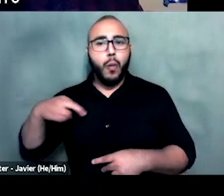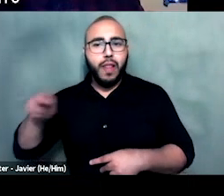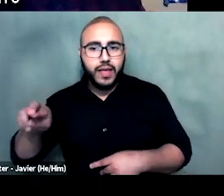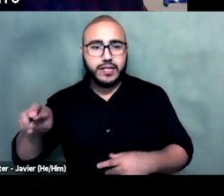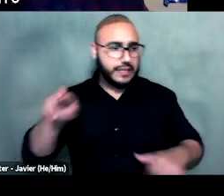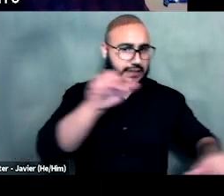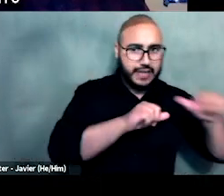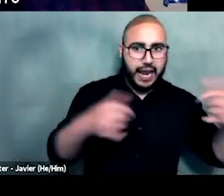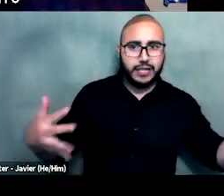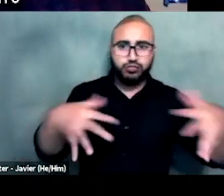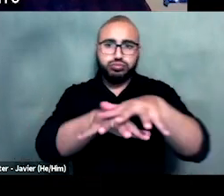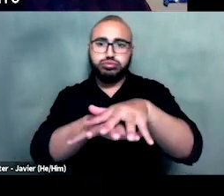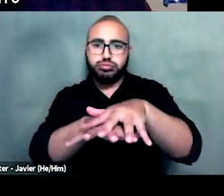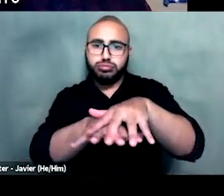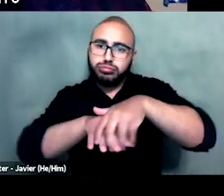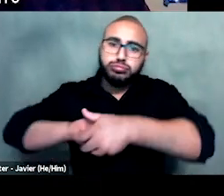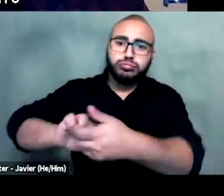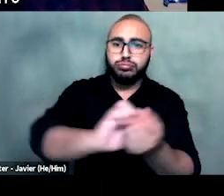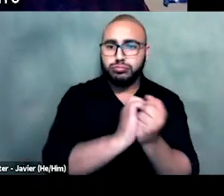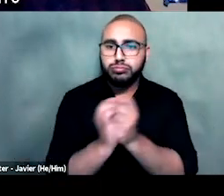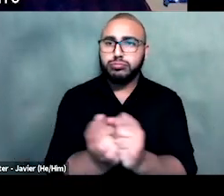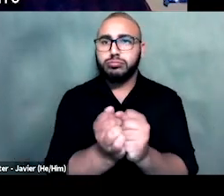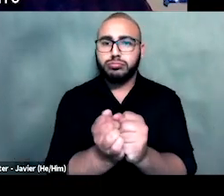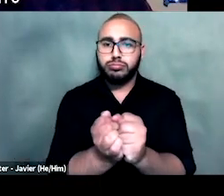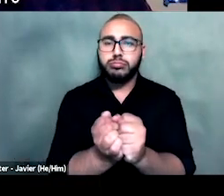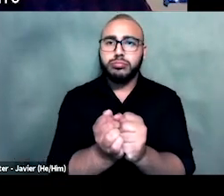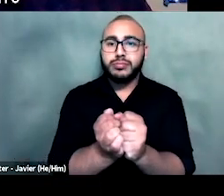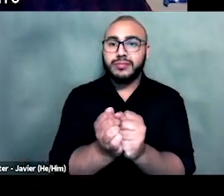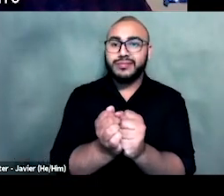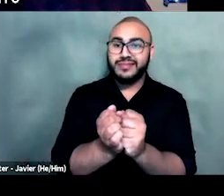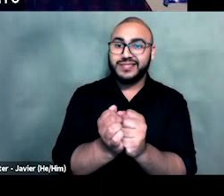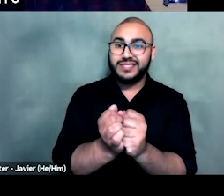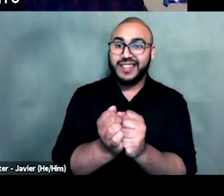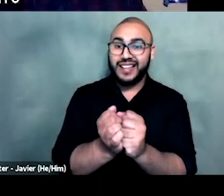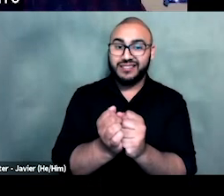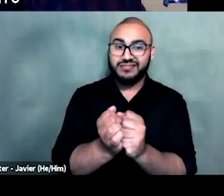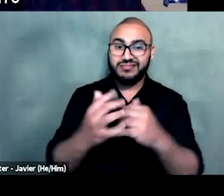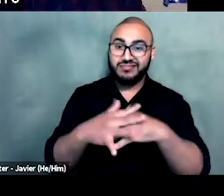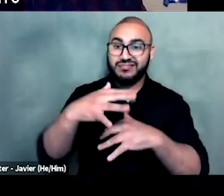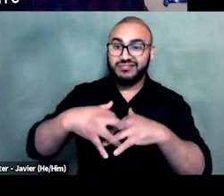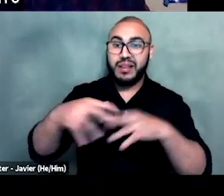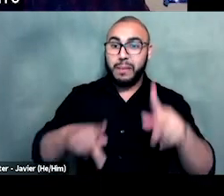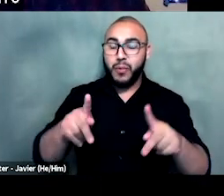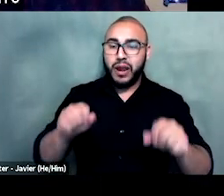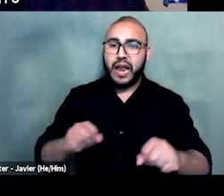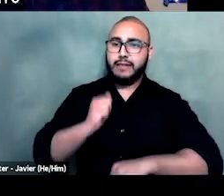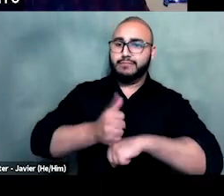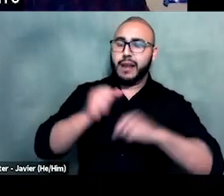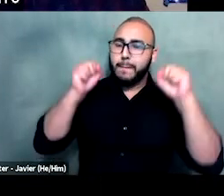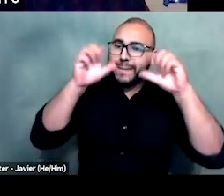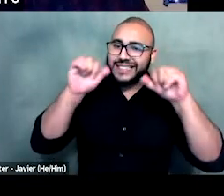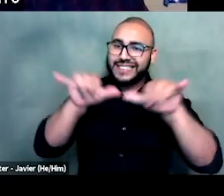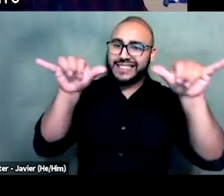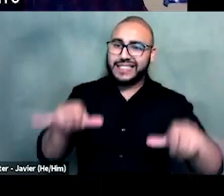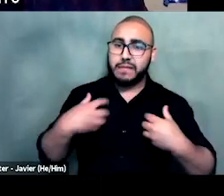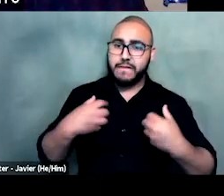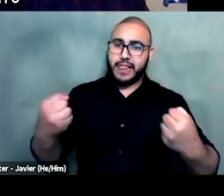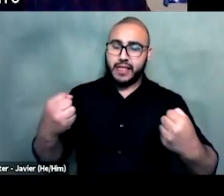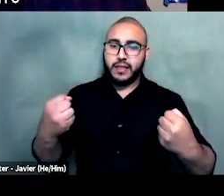think, were able to create these amazing systems of healing. And these are still